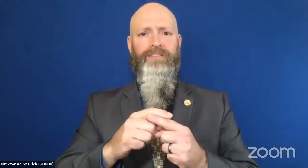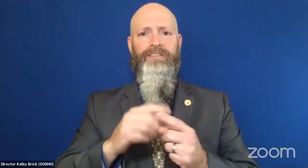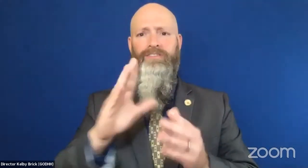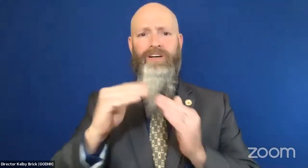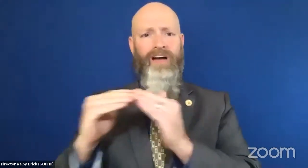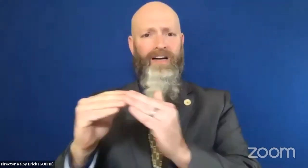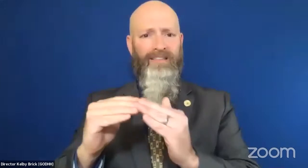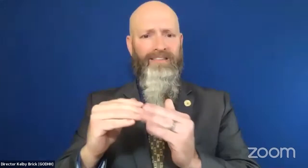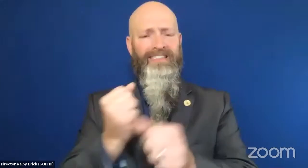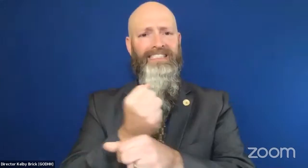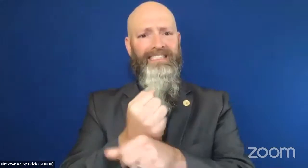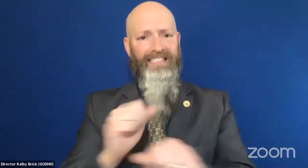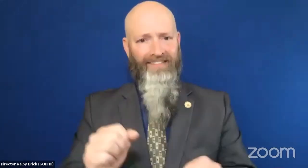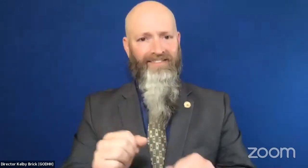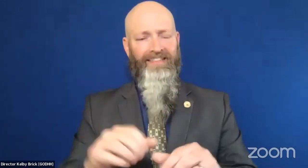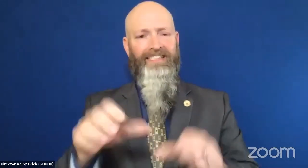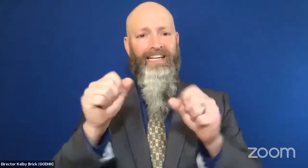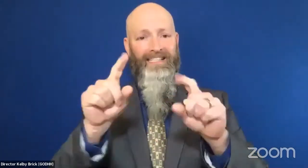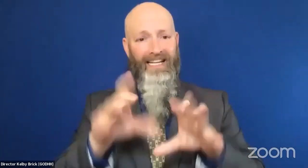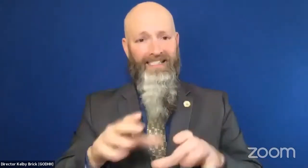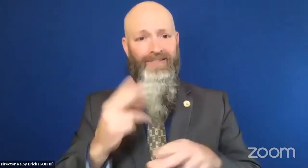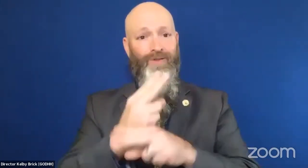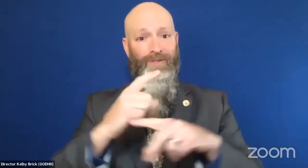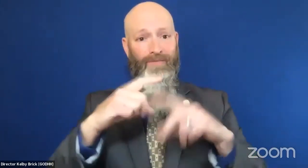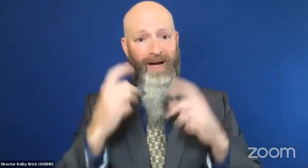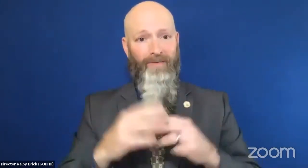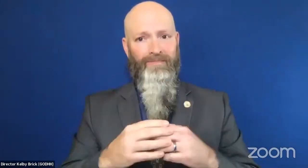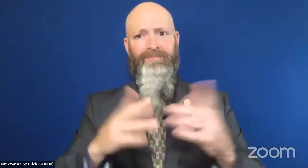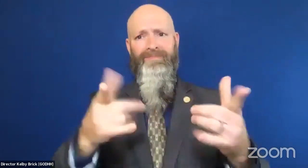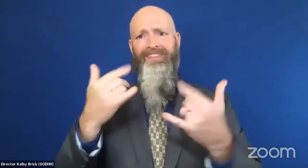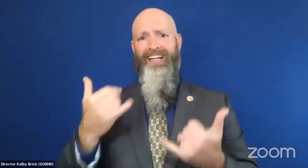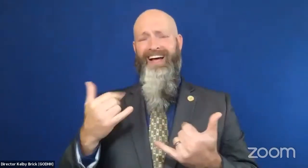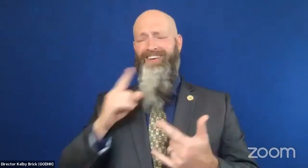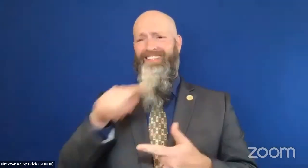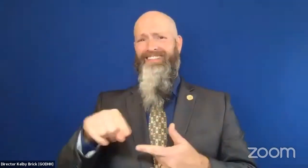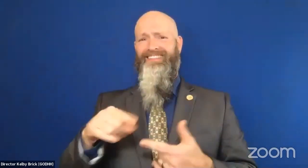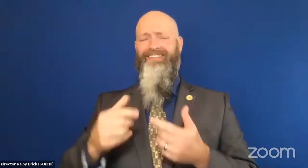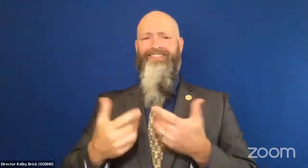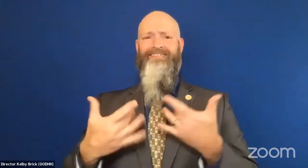Please, keep your family and your friends safe. Please, get tested. Keep your masks